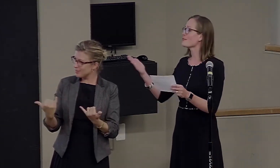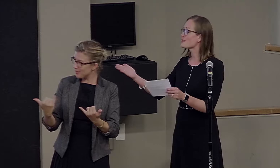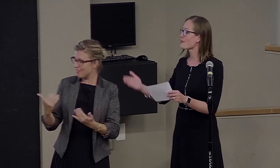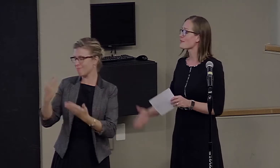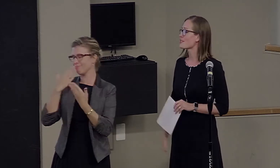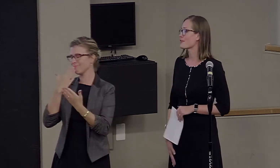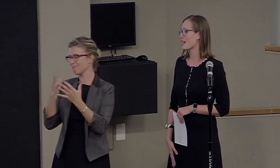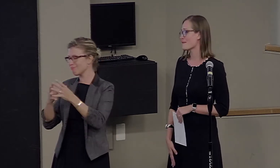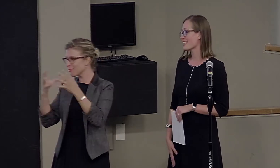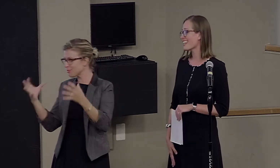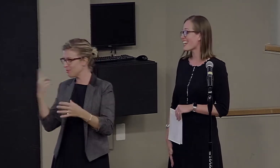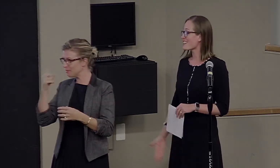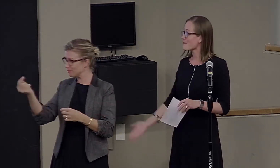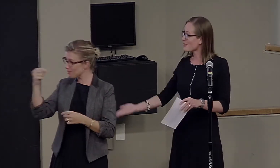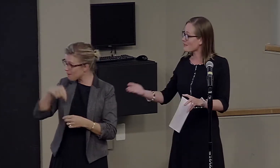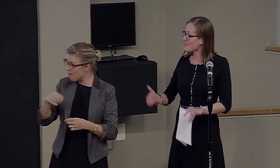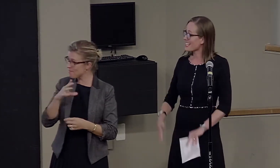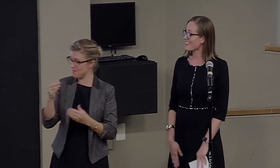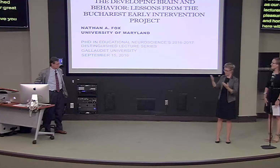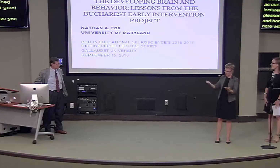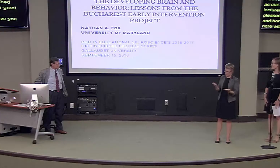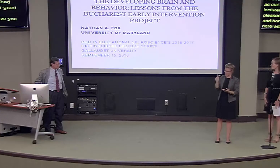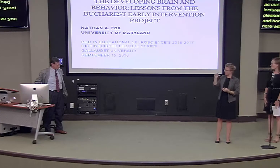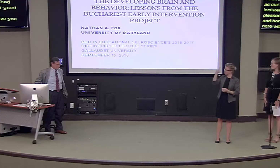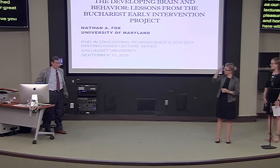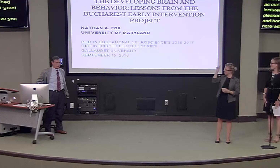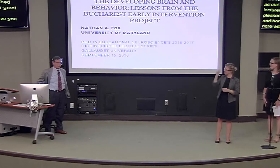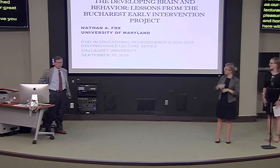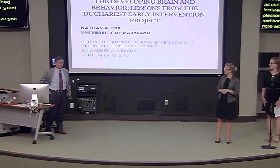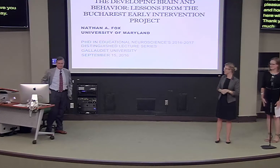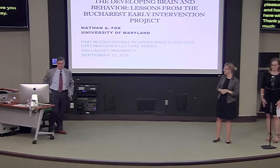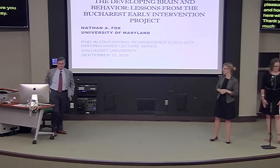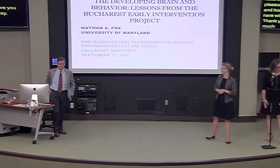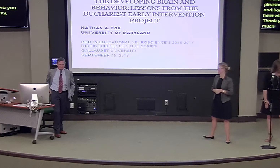Thank you so much for coming and welcome to Gallaudet. Thank you.